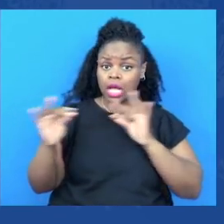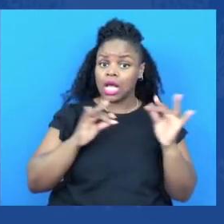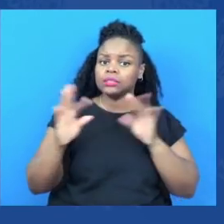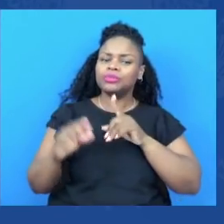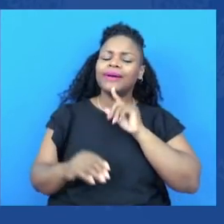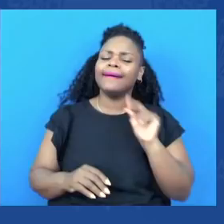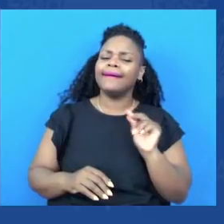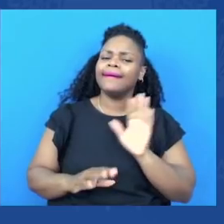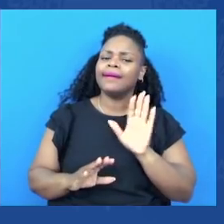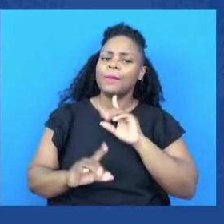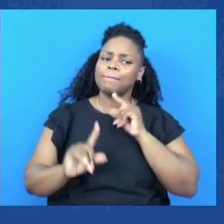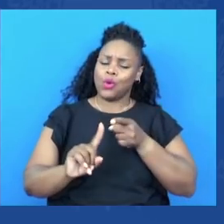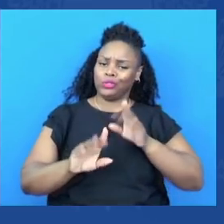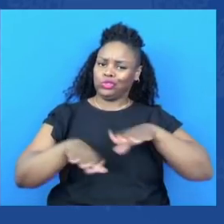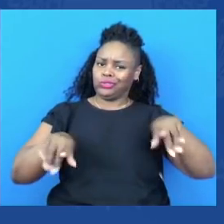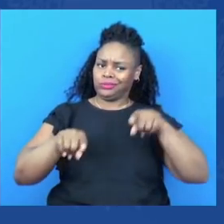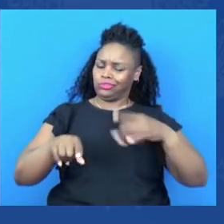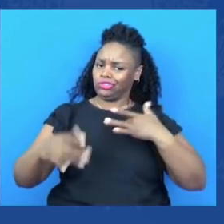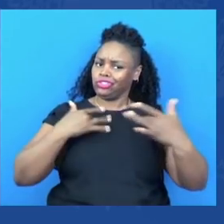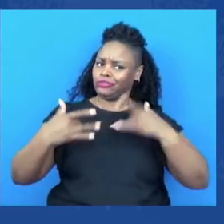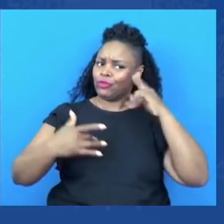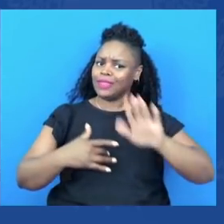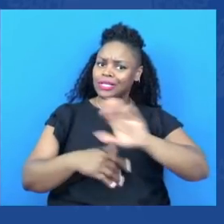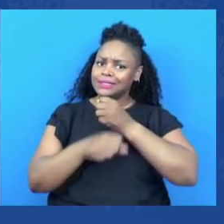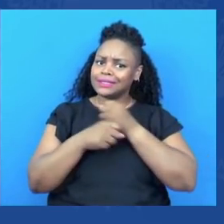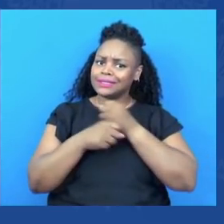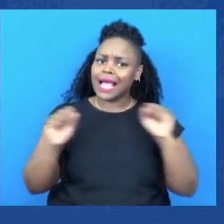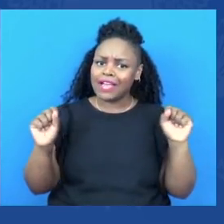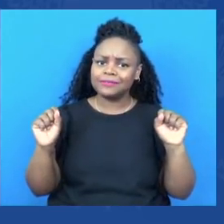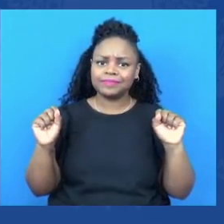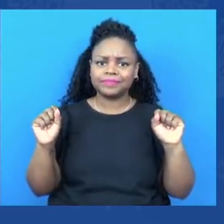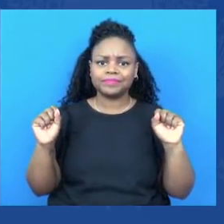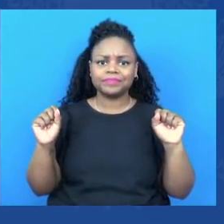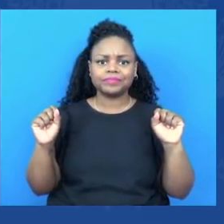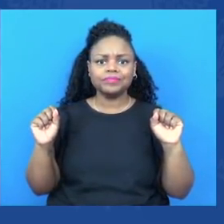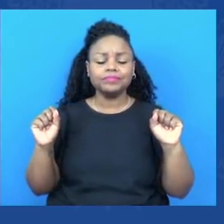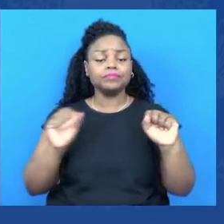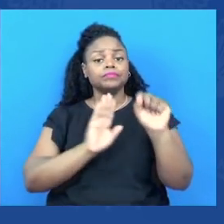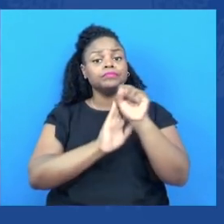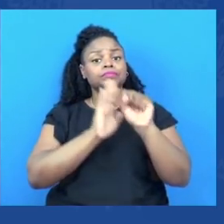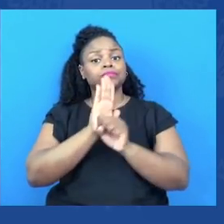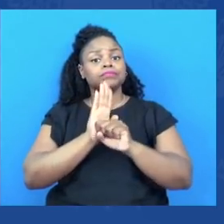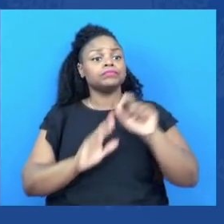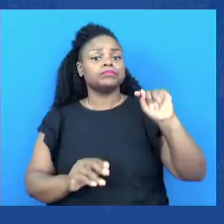threatening doctors and nurses who were before a schoolboard making the case that, to keep kids safe,